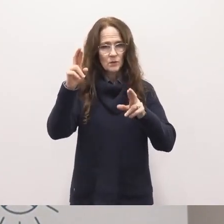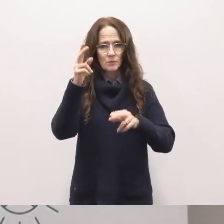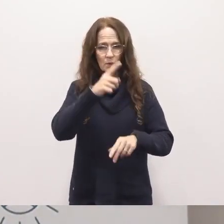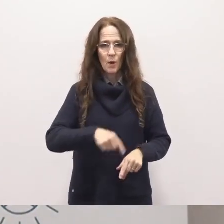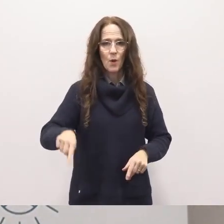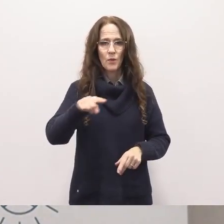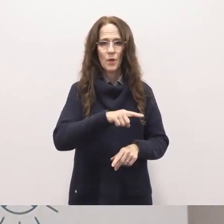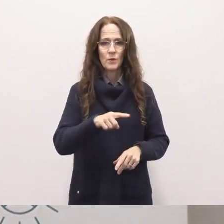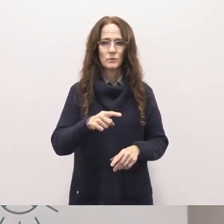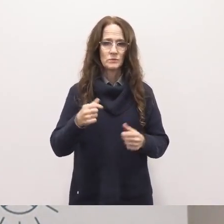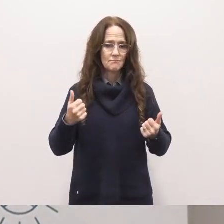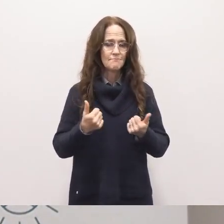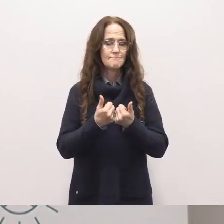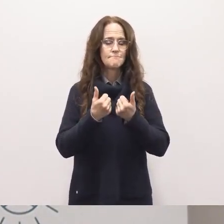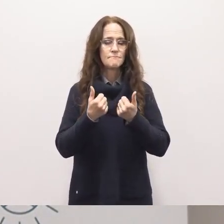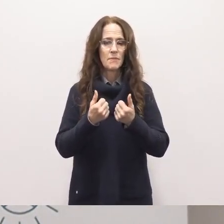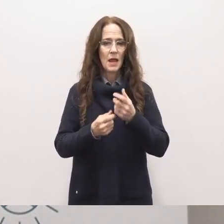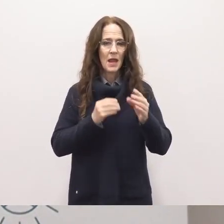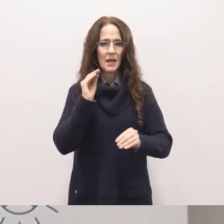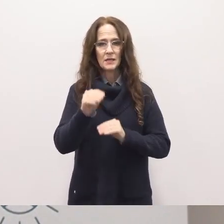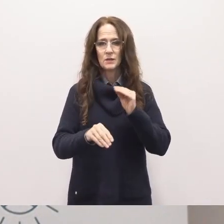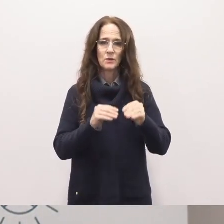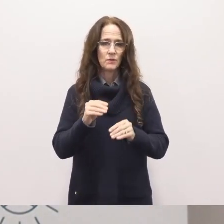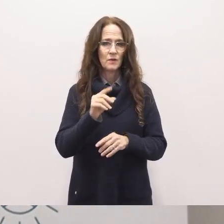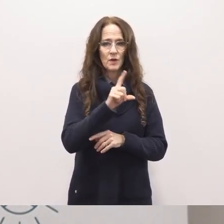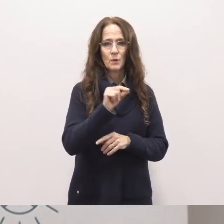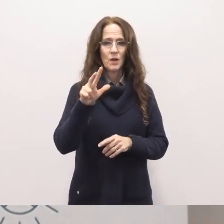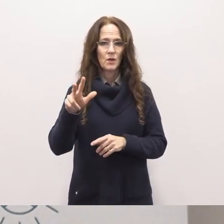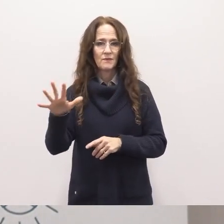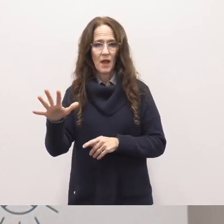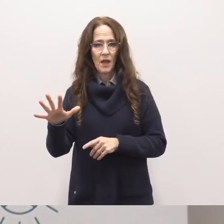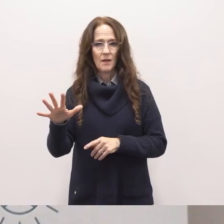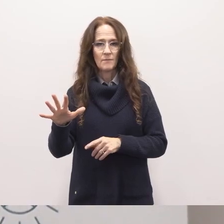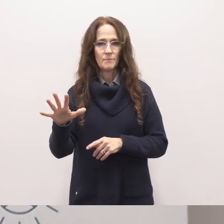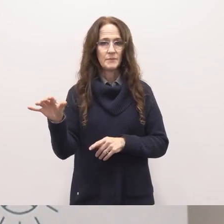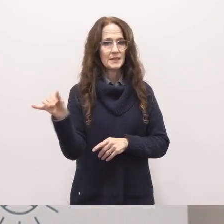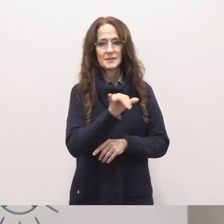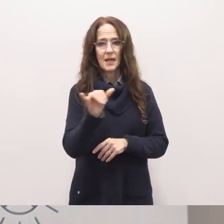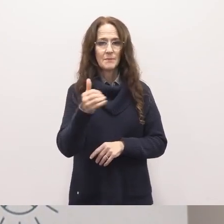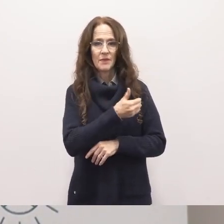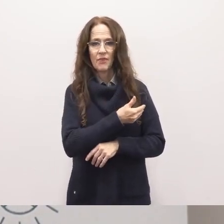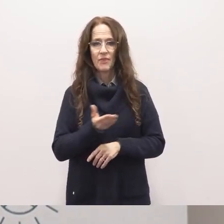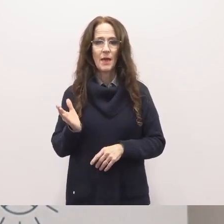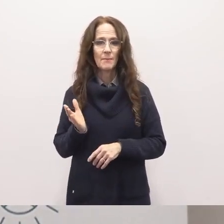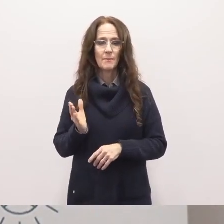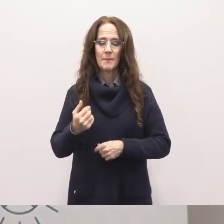and contributed to Vision 2035. Like them, I believe we must ensure that underserved